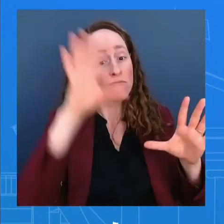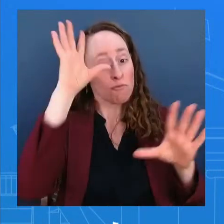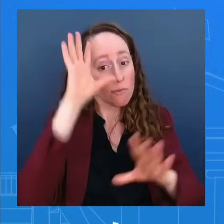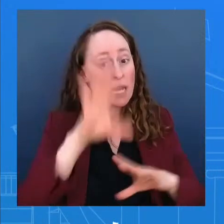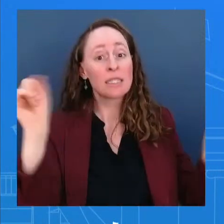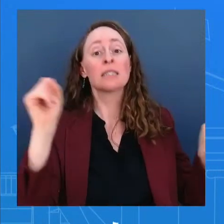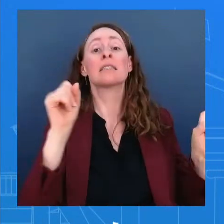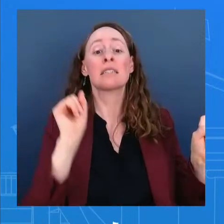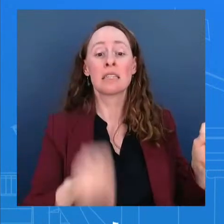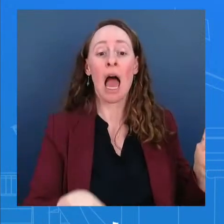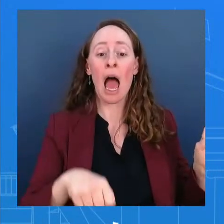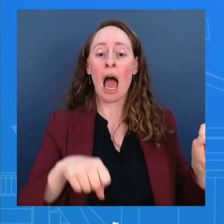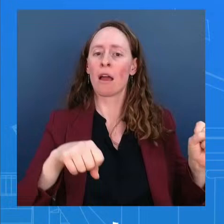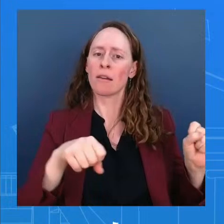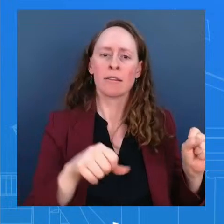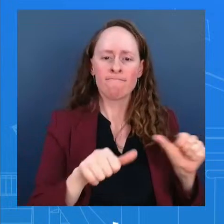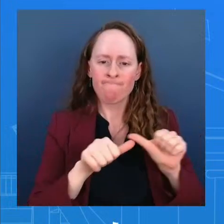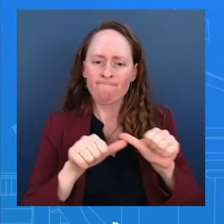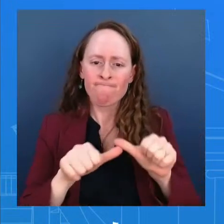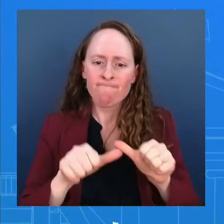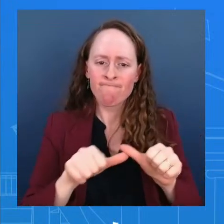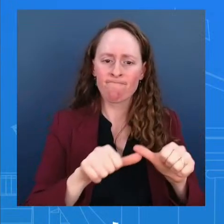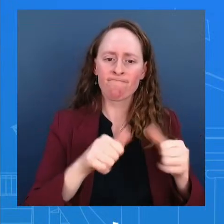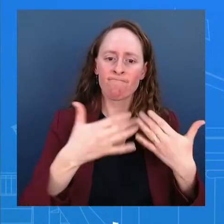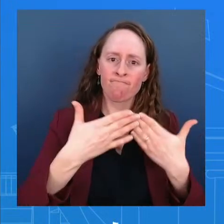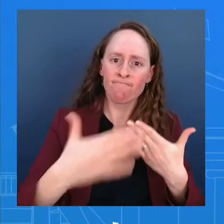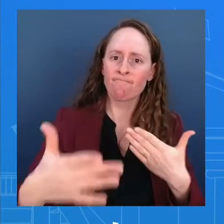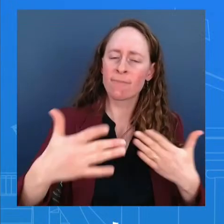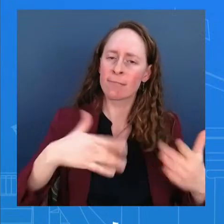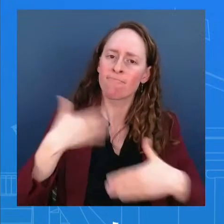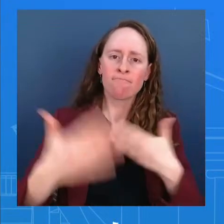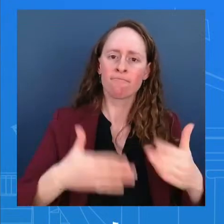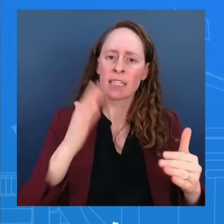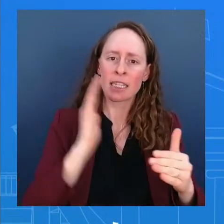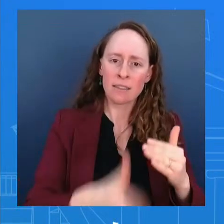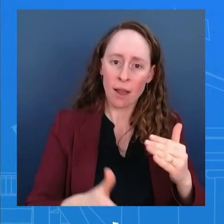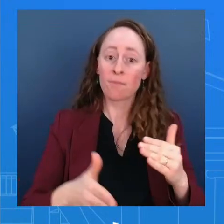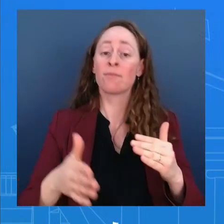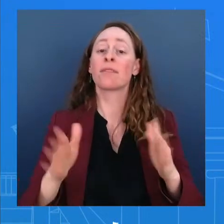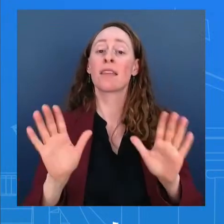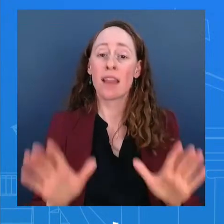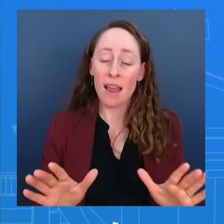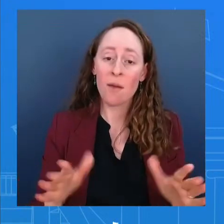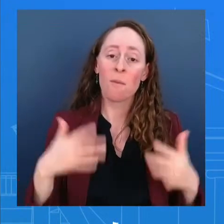to get this thing done. So, I’ll leave it there. I just will say one last word, which is, this is --